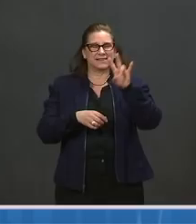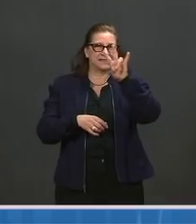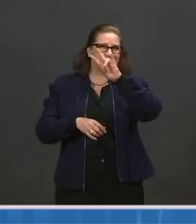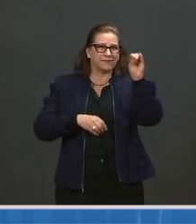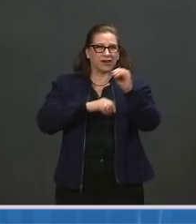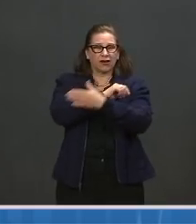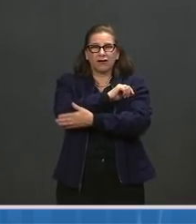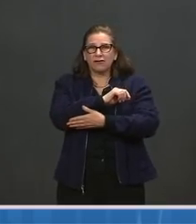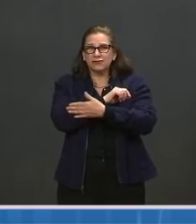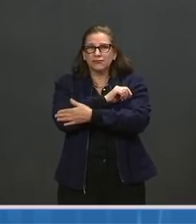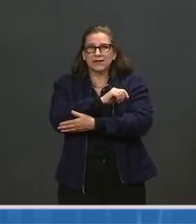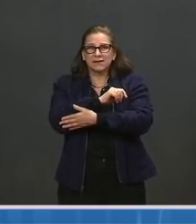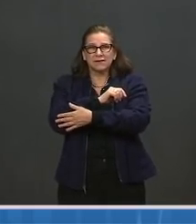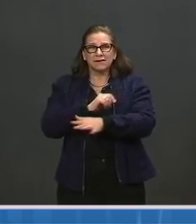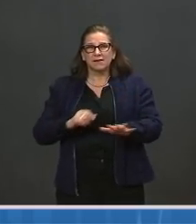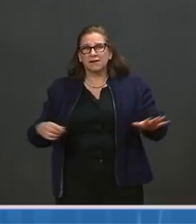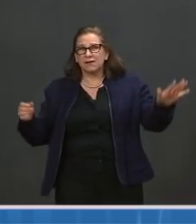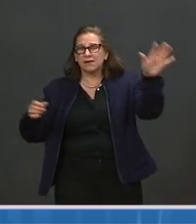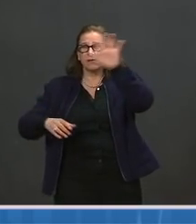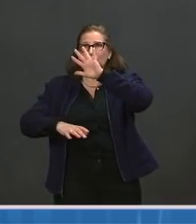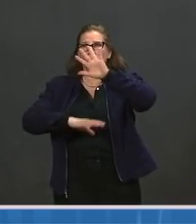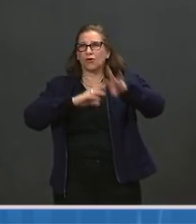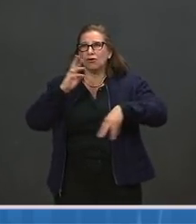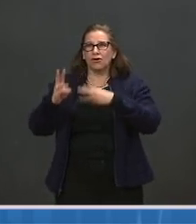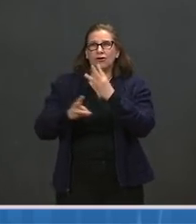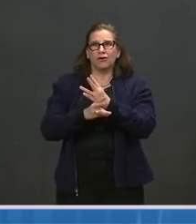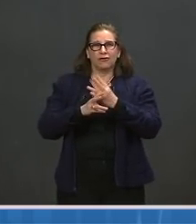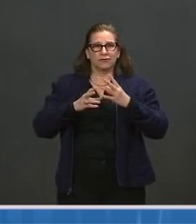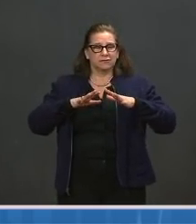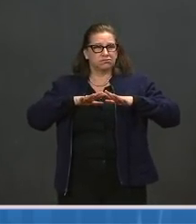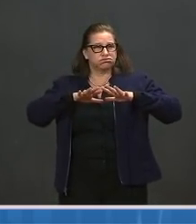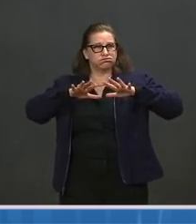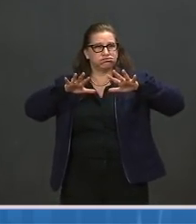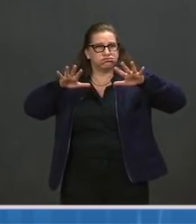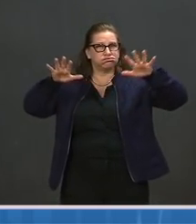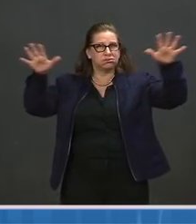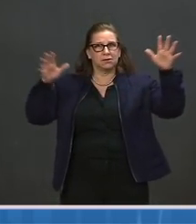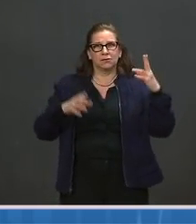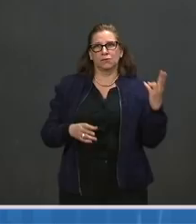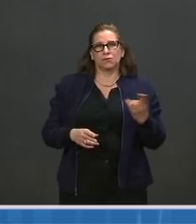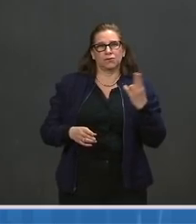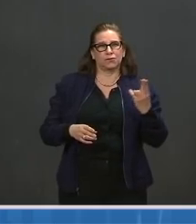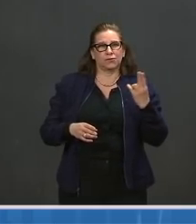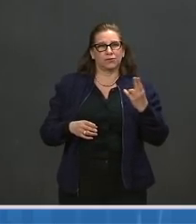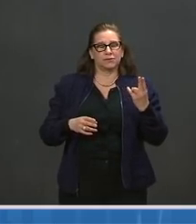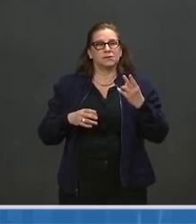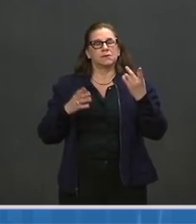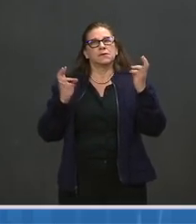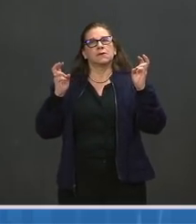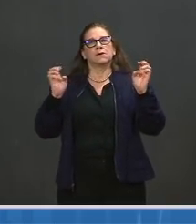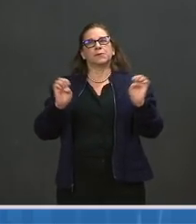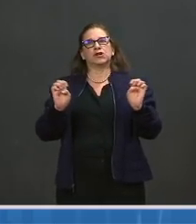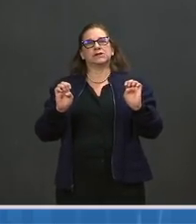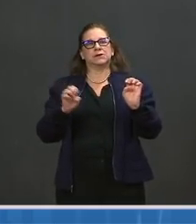and it has been given emergency use listing by the WHO. I'll stop there. And back to you, Andy.